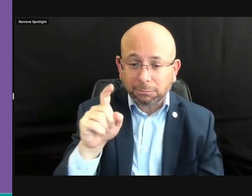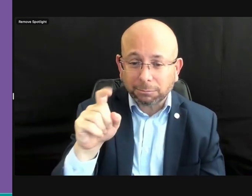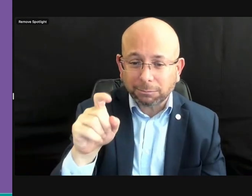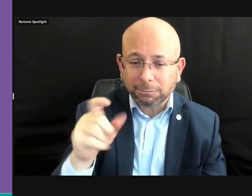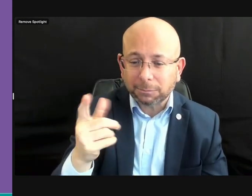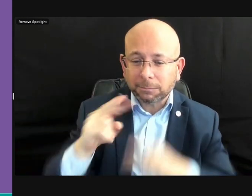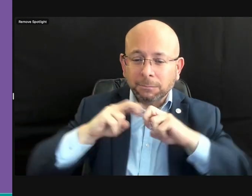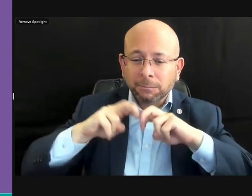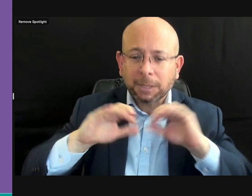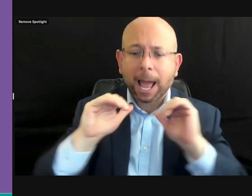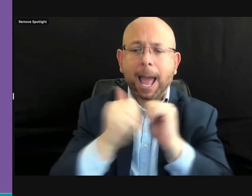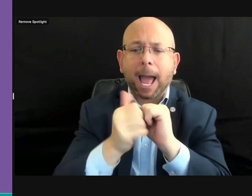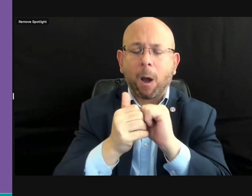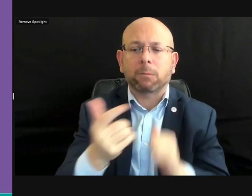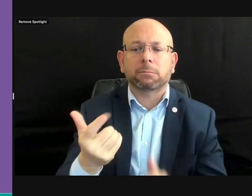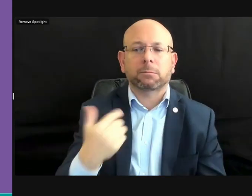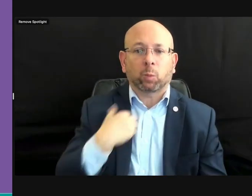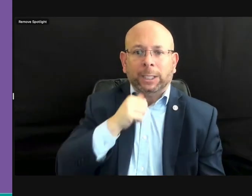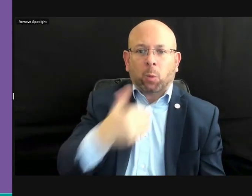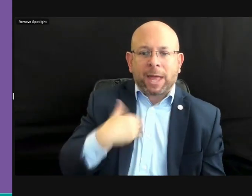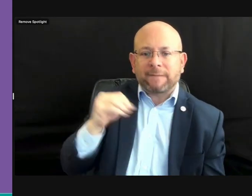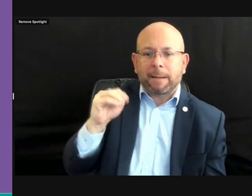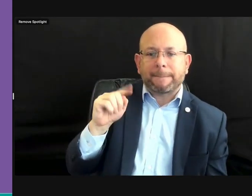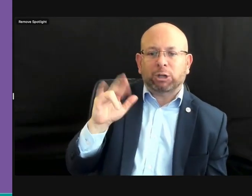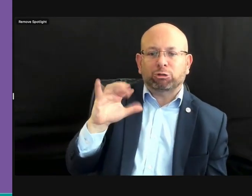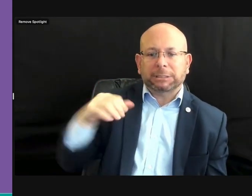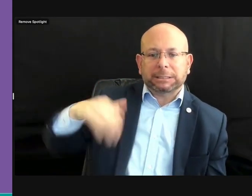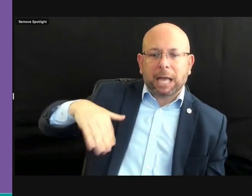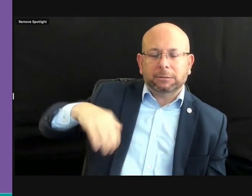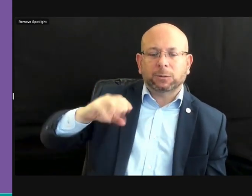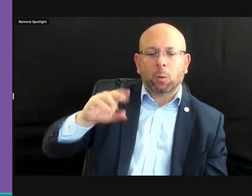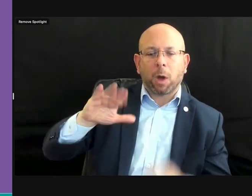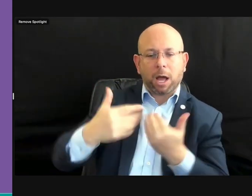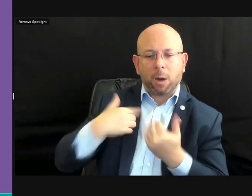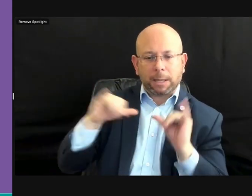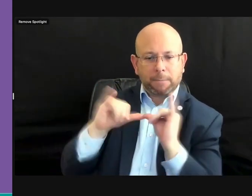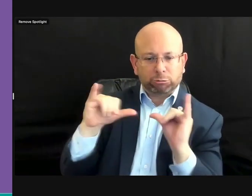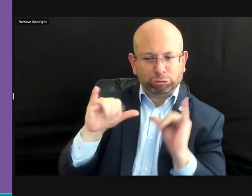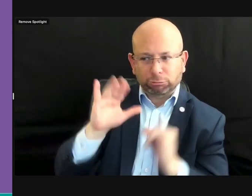But how true is that? We don't have metrics yet.